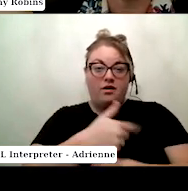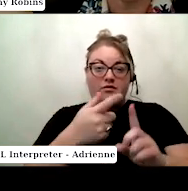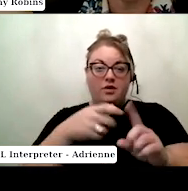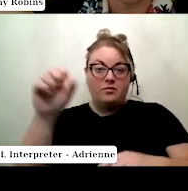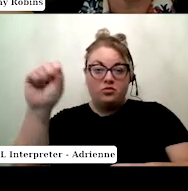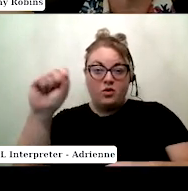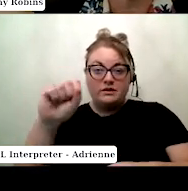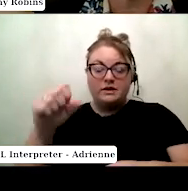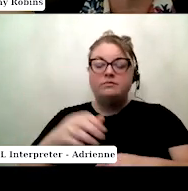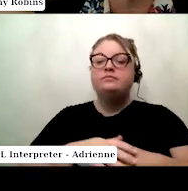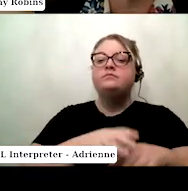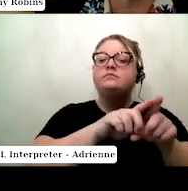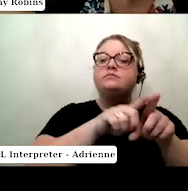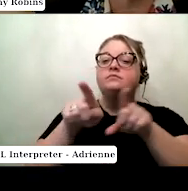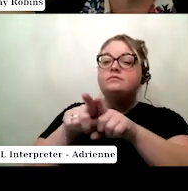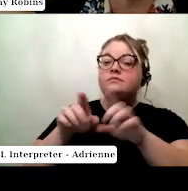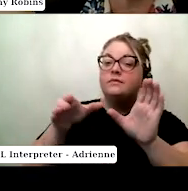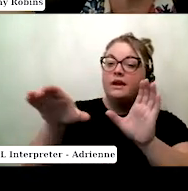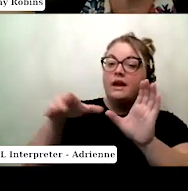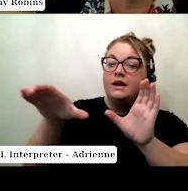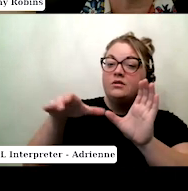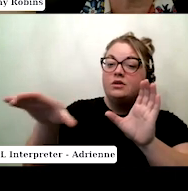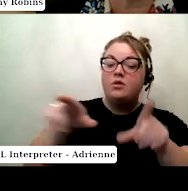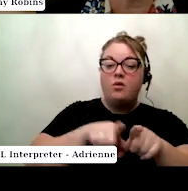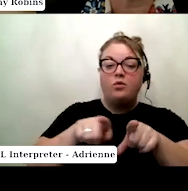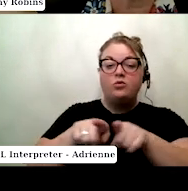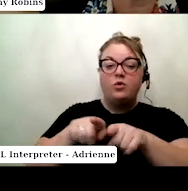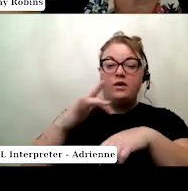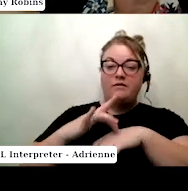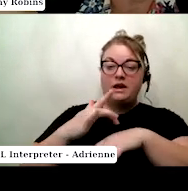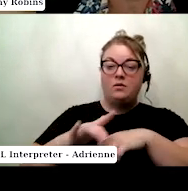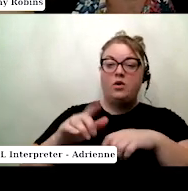Closed captioning is also available. It is an option.